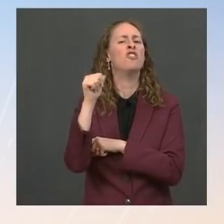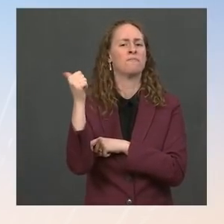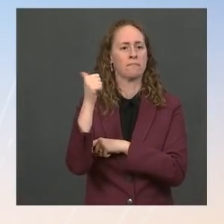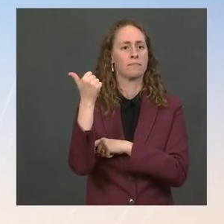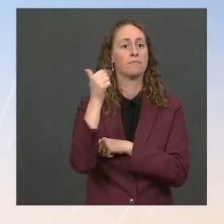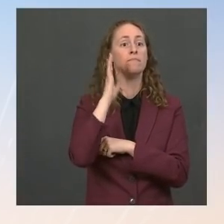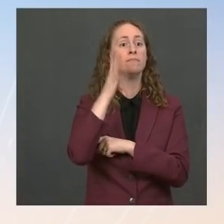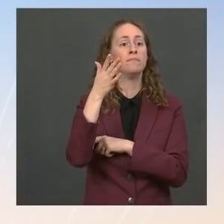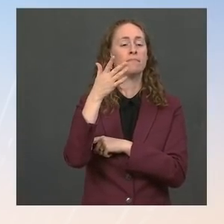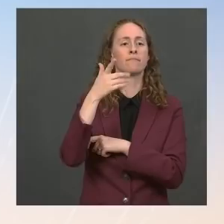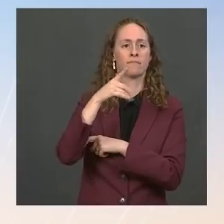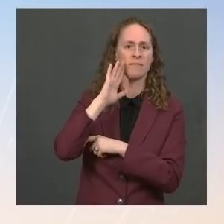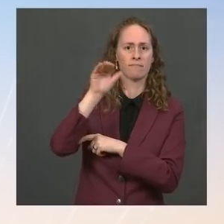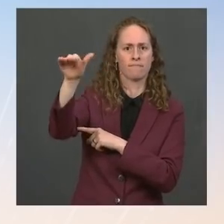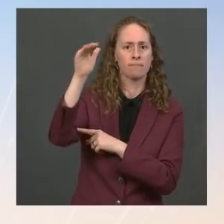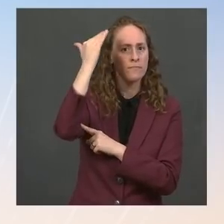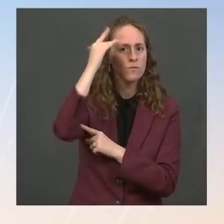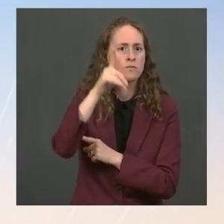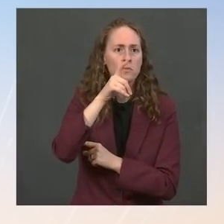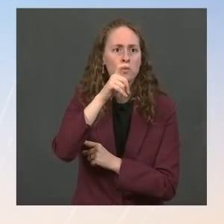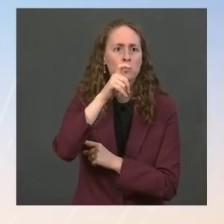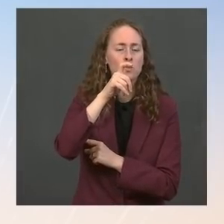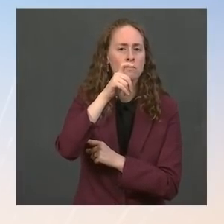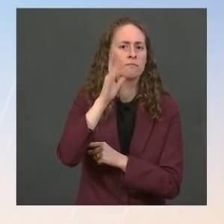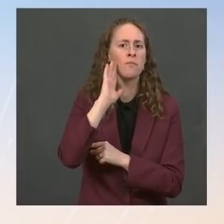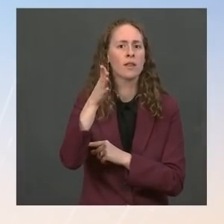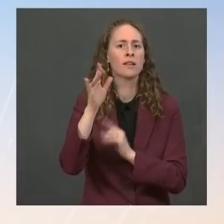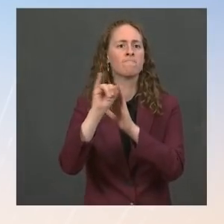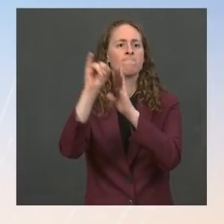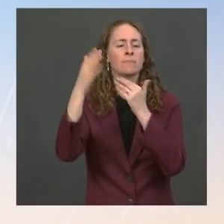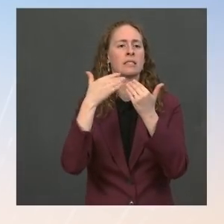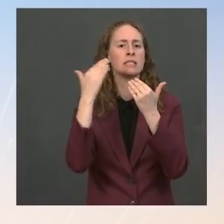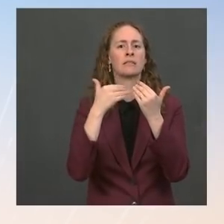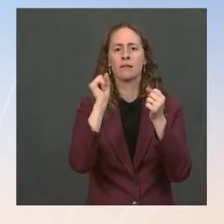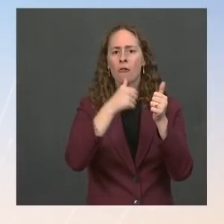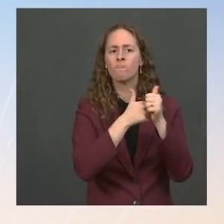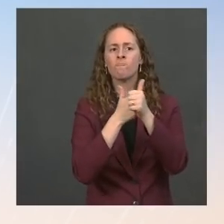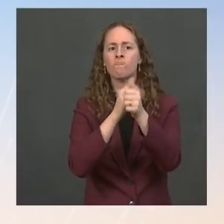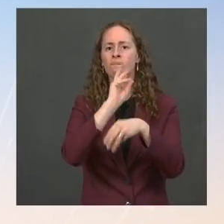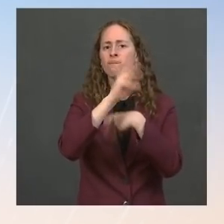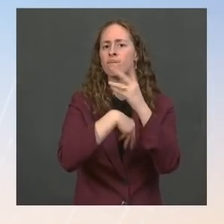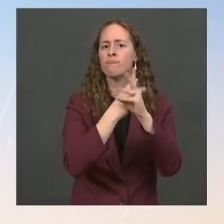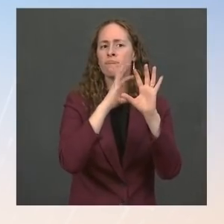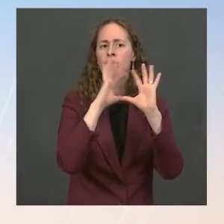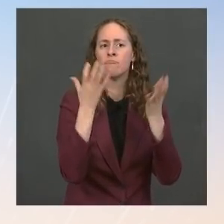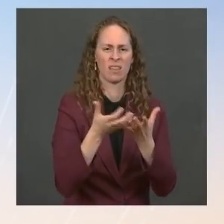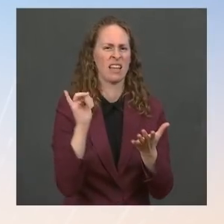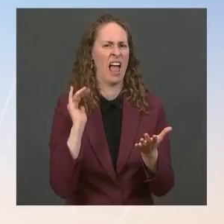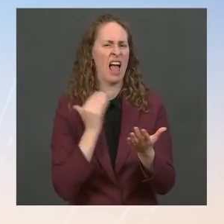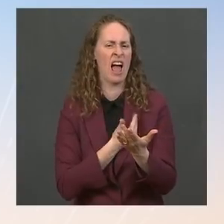That's a good example of where the -- some of the considerations. As we were making these policy decisions,